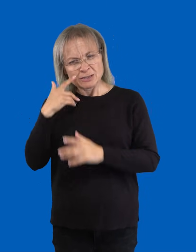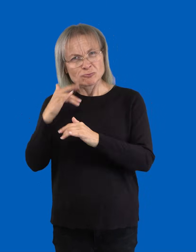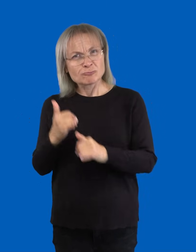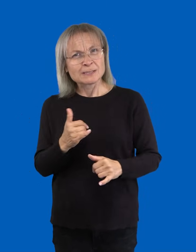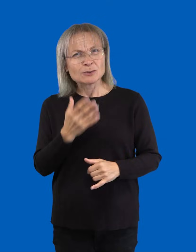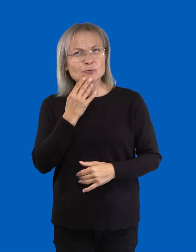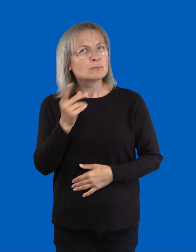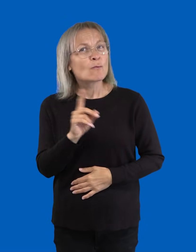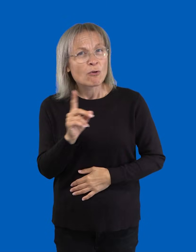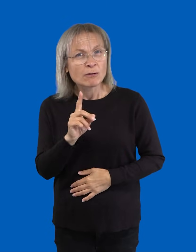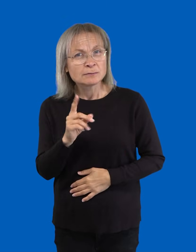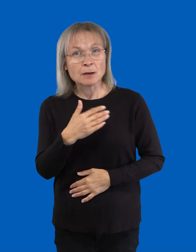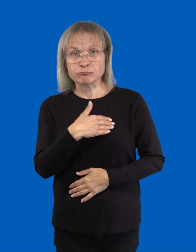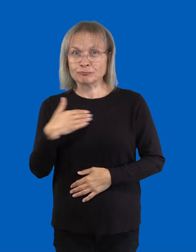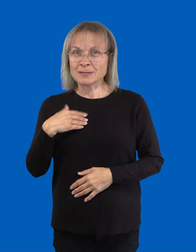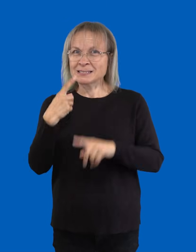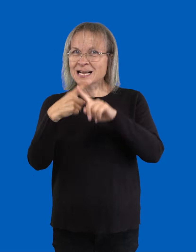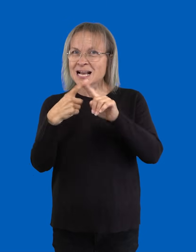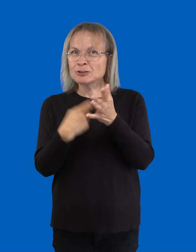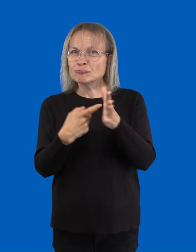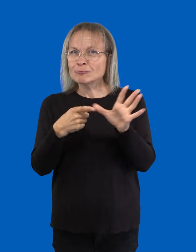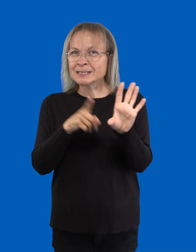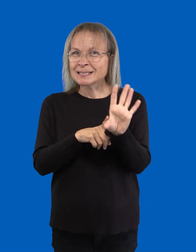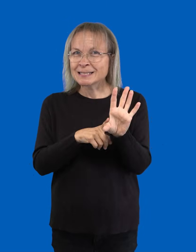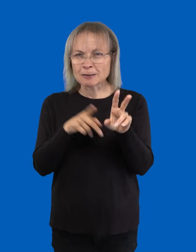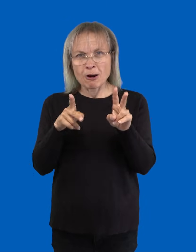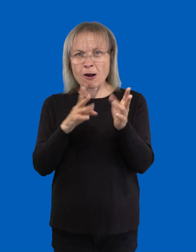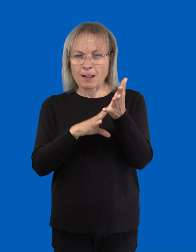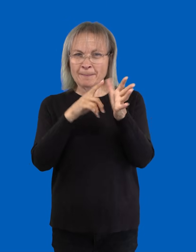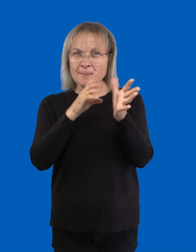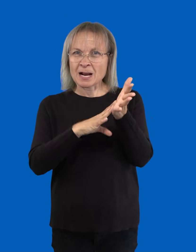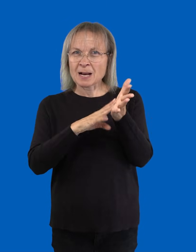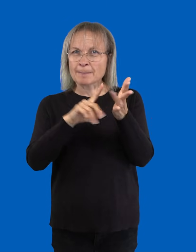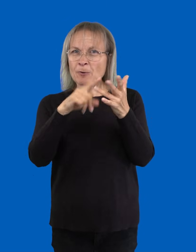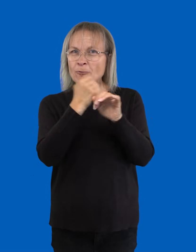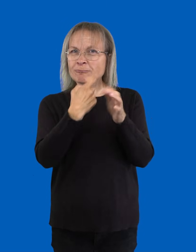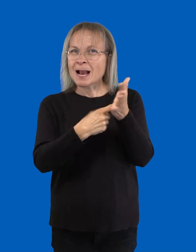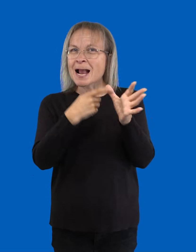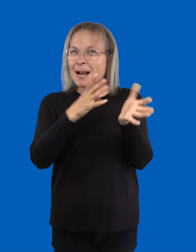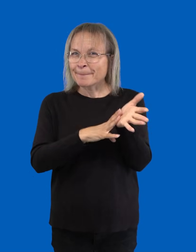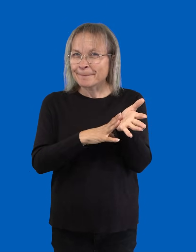It uses a breast X-ray called a mammogram to take images of the inside of your breasts.